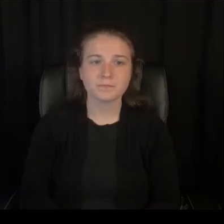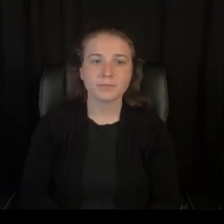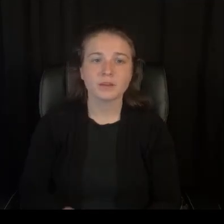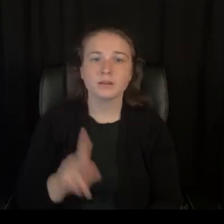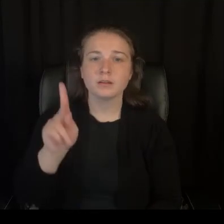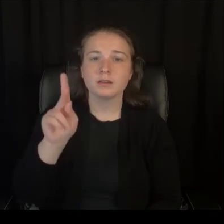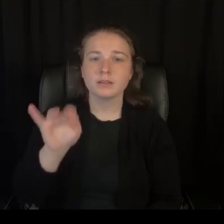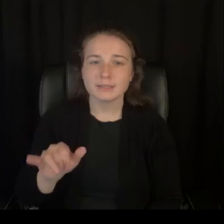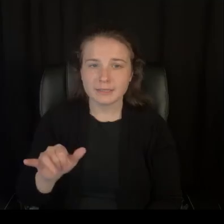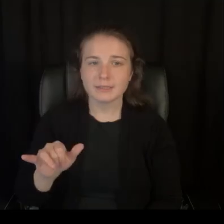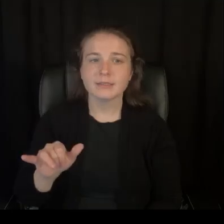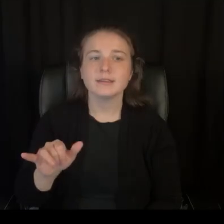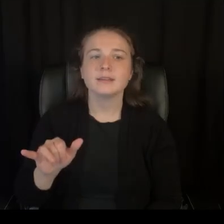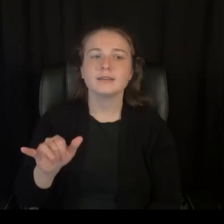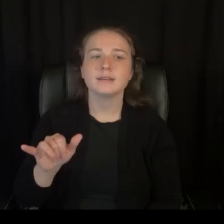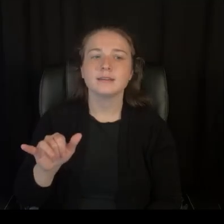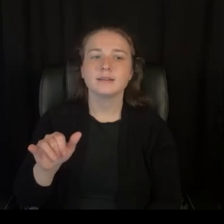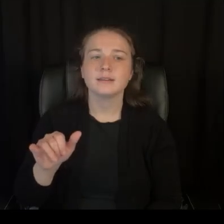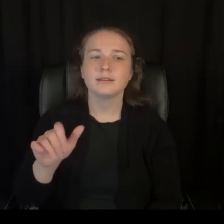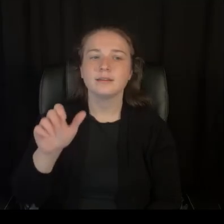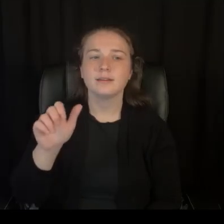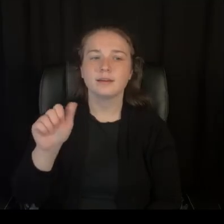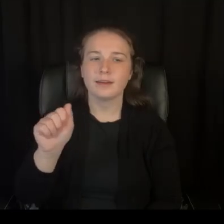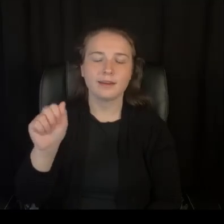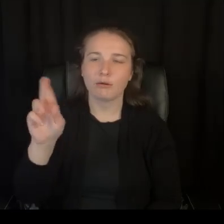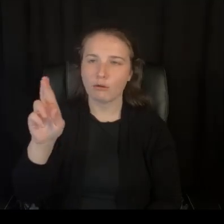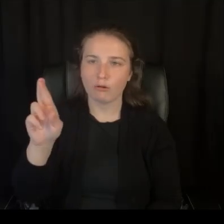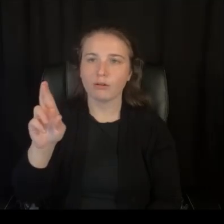The Kentucky Administrative Regulations, or Kaers,